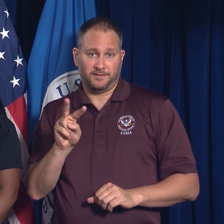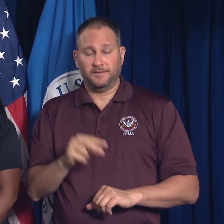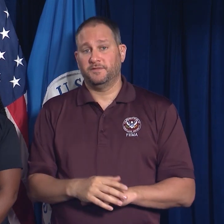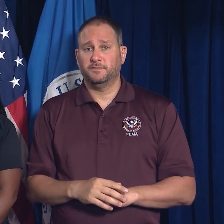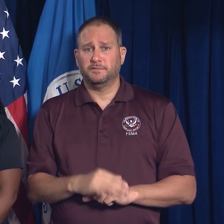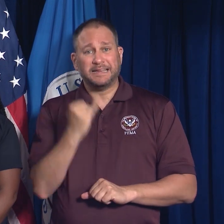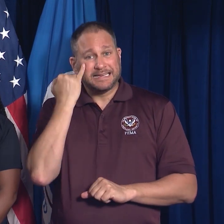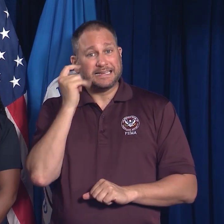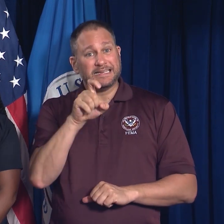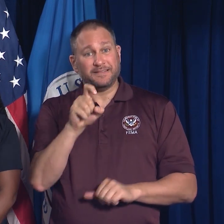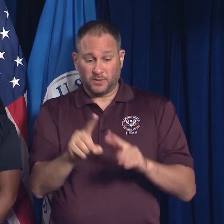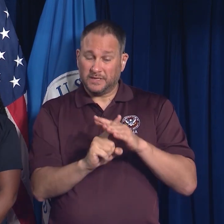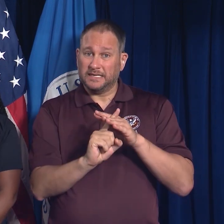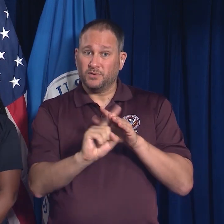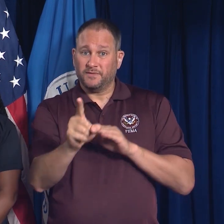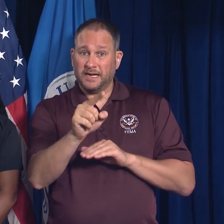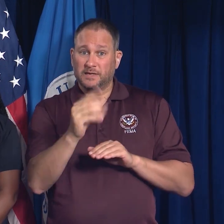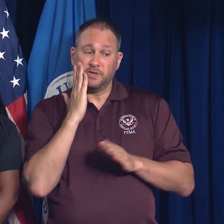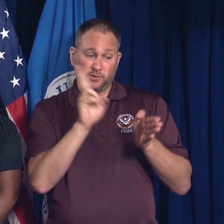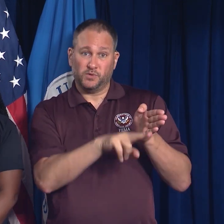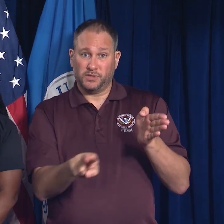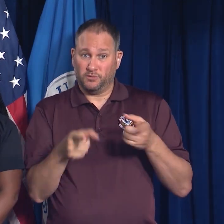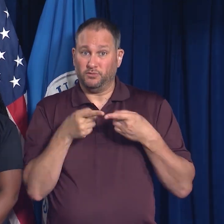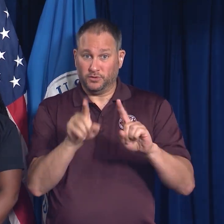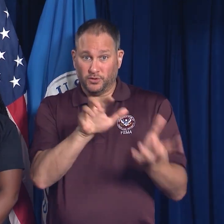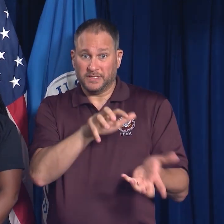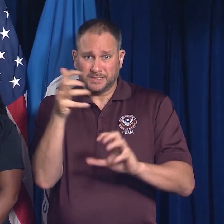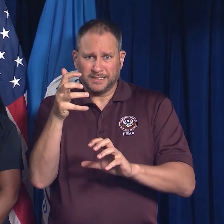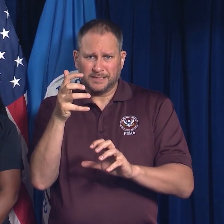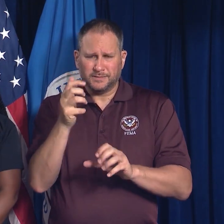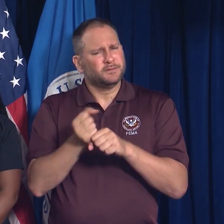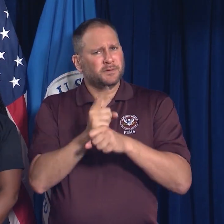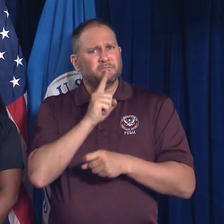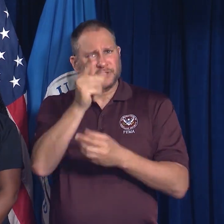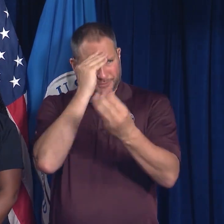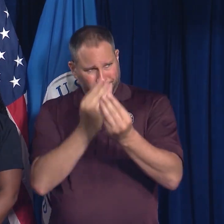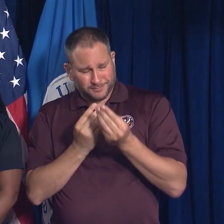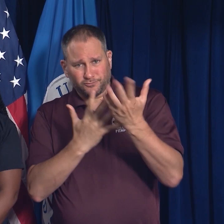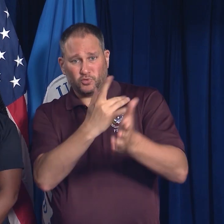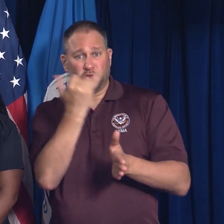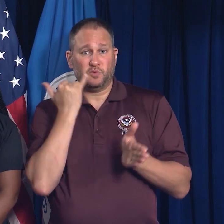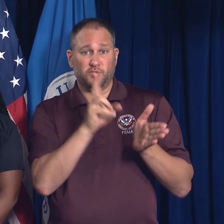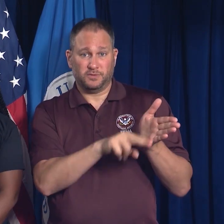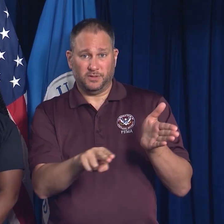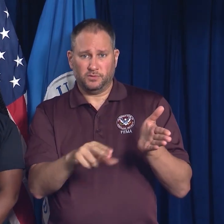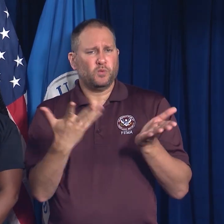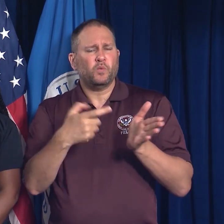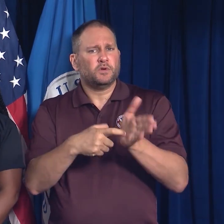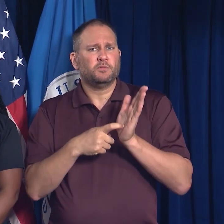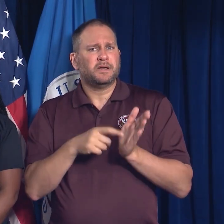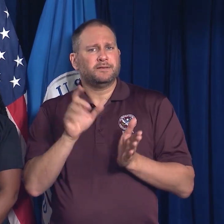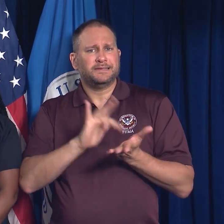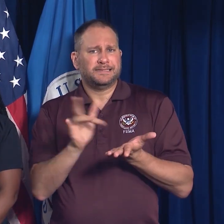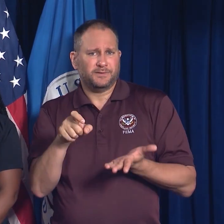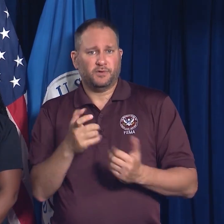If you need to evacuate to a shelter during a disaster, make sure you tell the shelter what your medical needs are